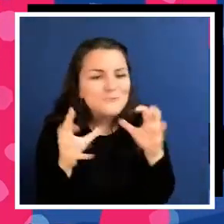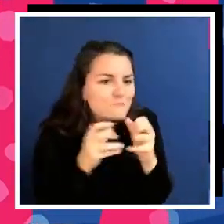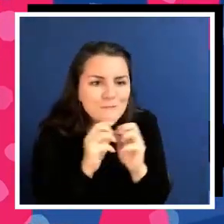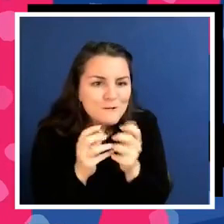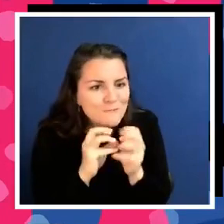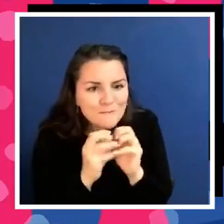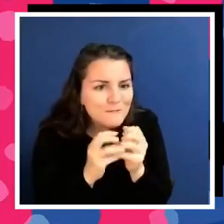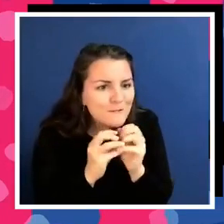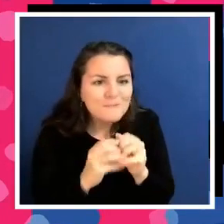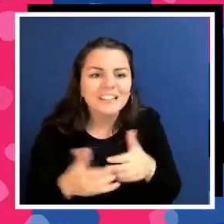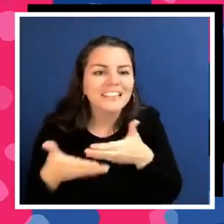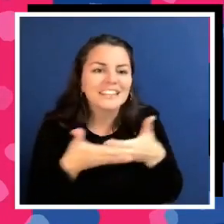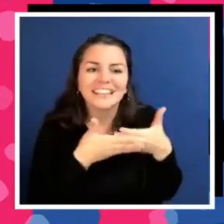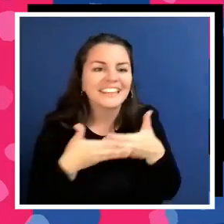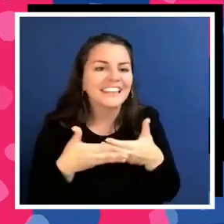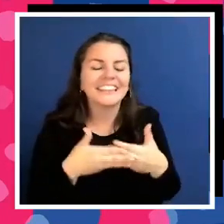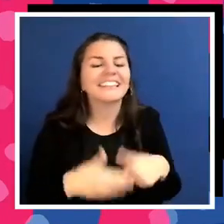MELISSA I HAVE A VERY SPECIAL GUEST.